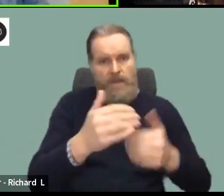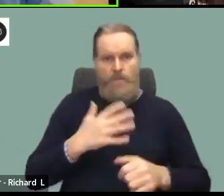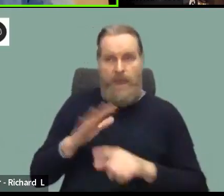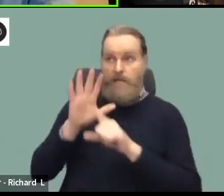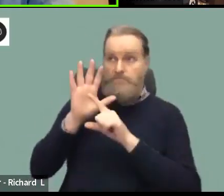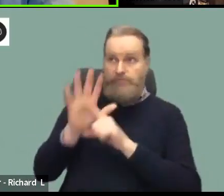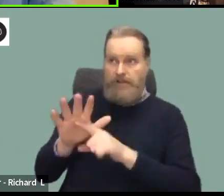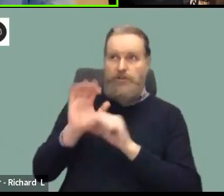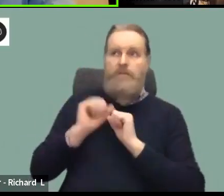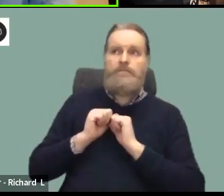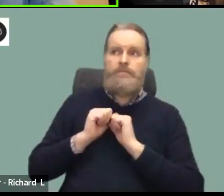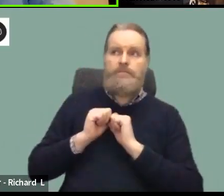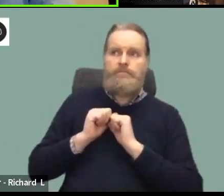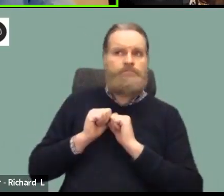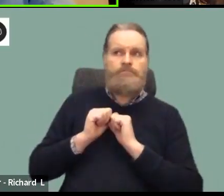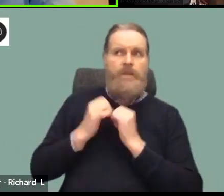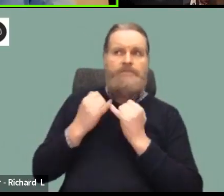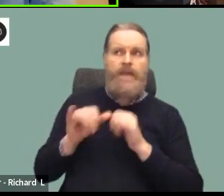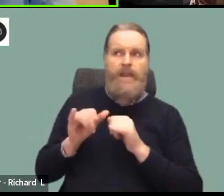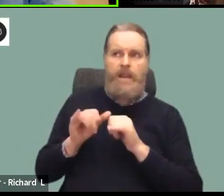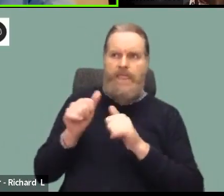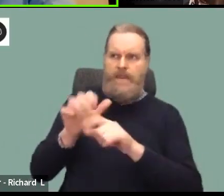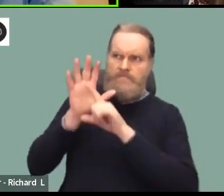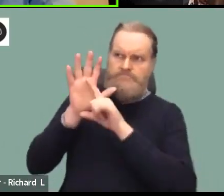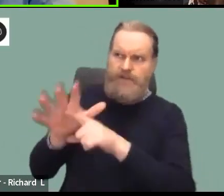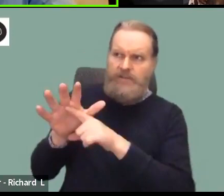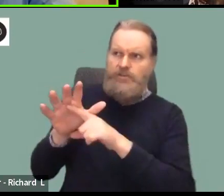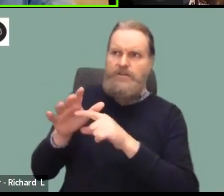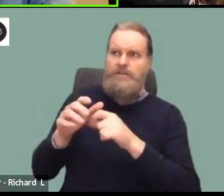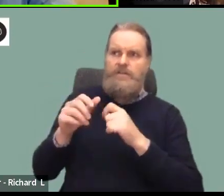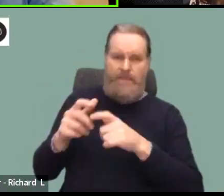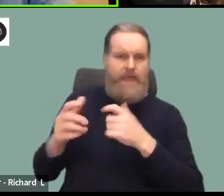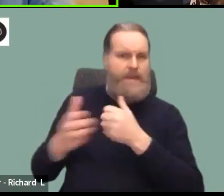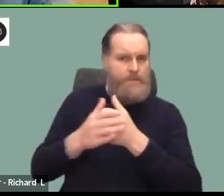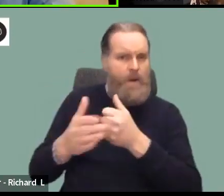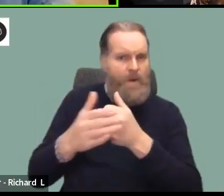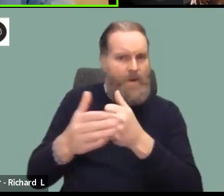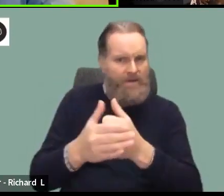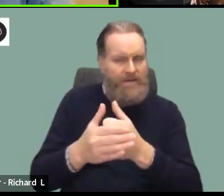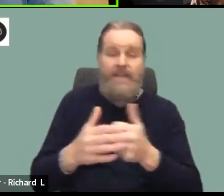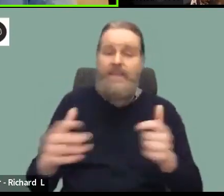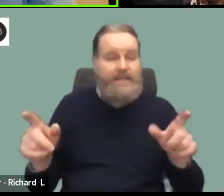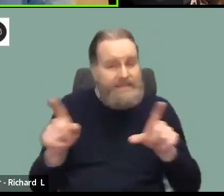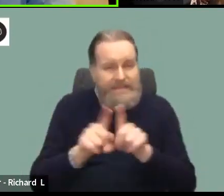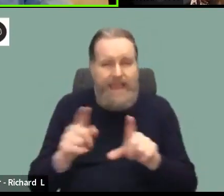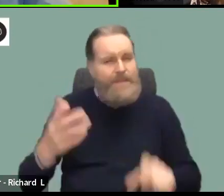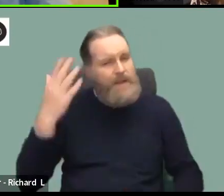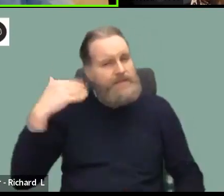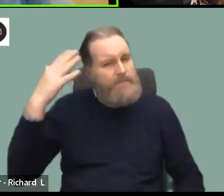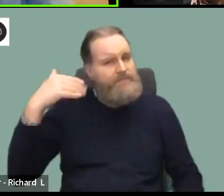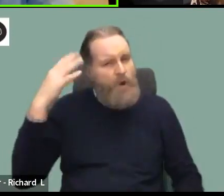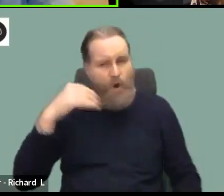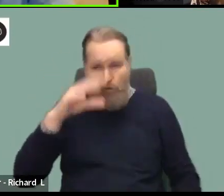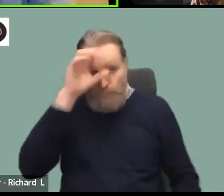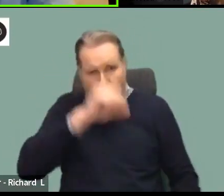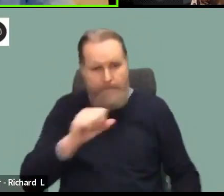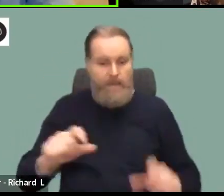more and more pressure on more and more pressure on the government so that they cannot ignore us. So that means that we took on board So that means that we took on board, what we said to members in the ballot itself from I think